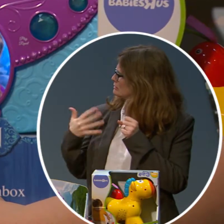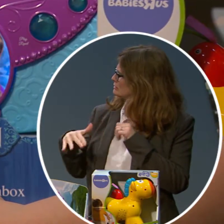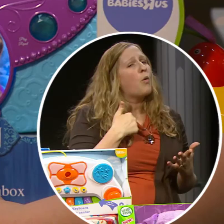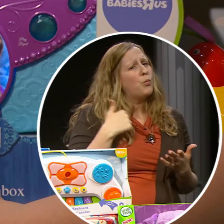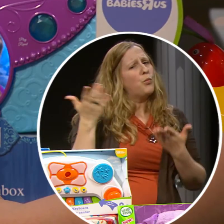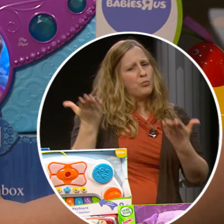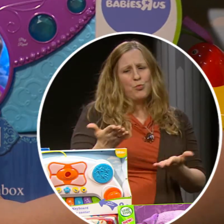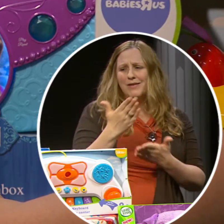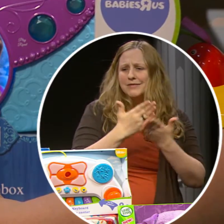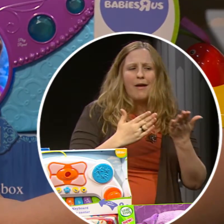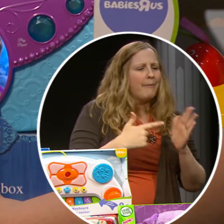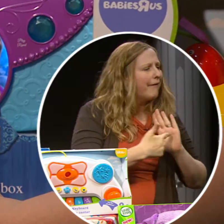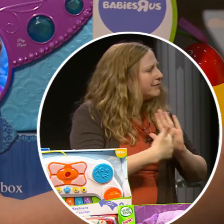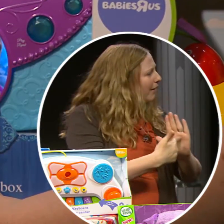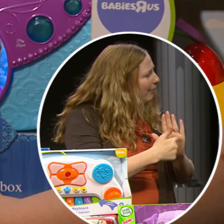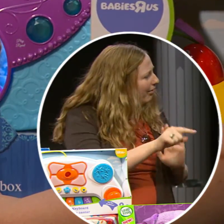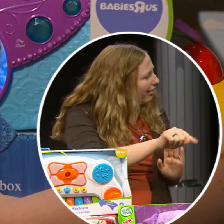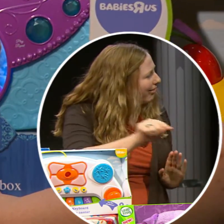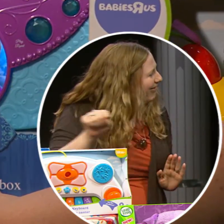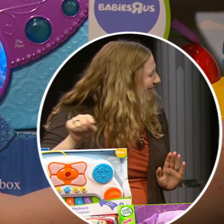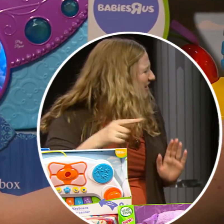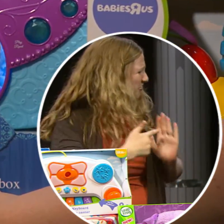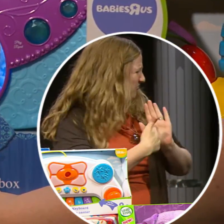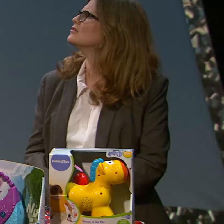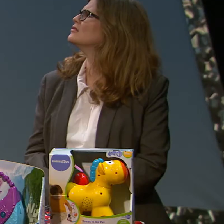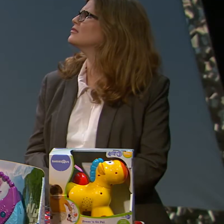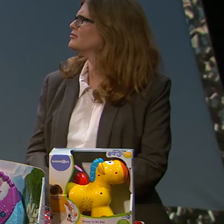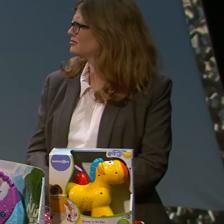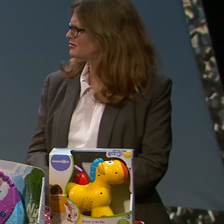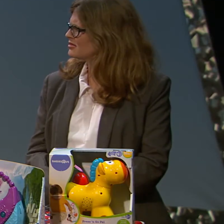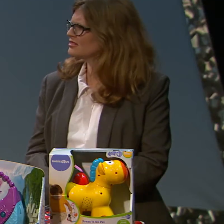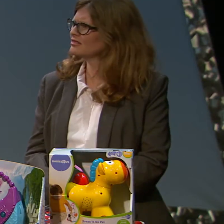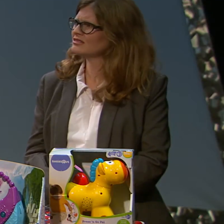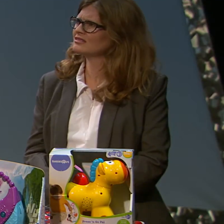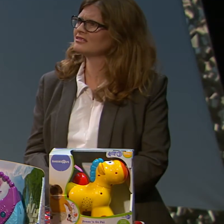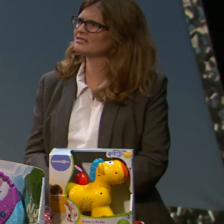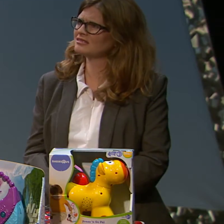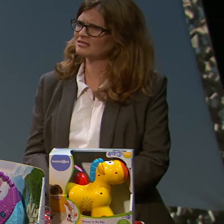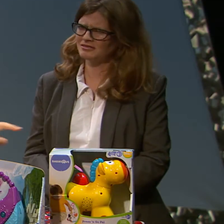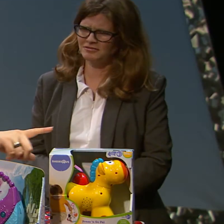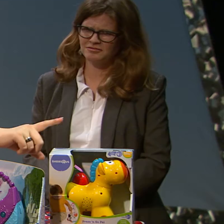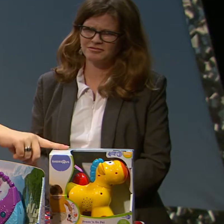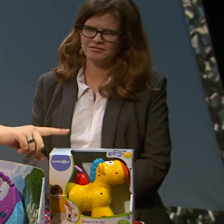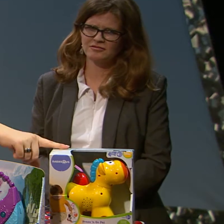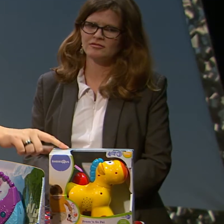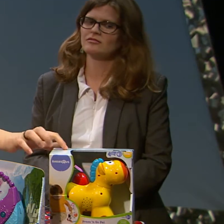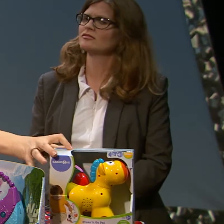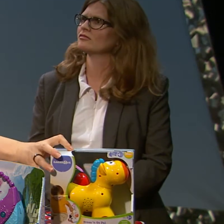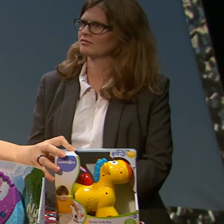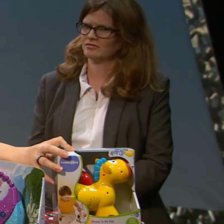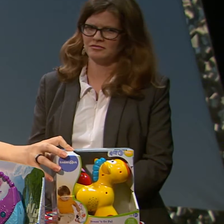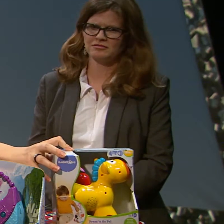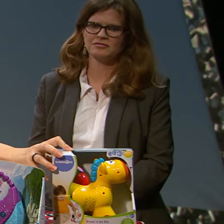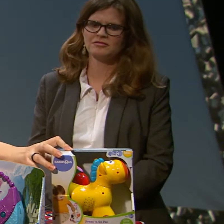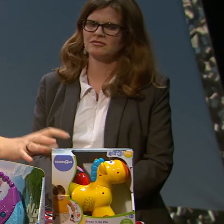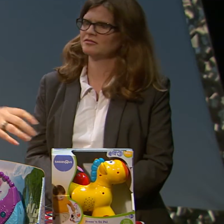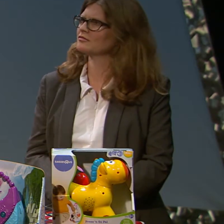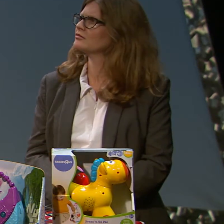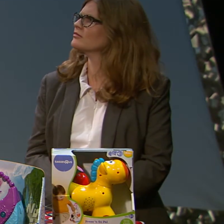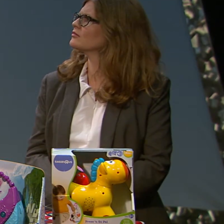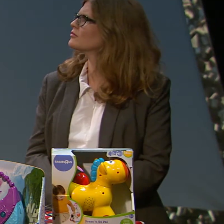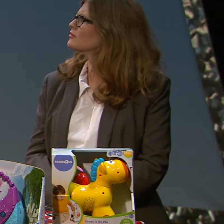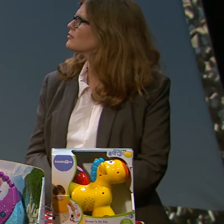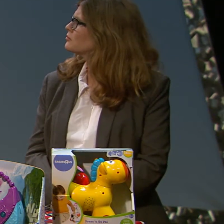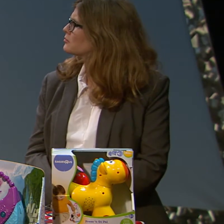Well, we brought a few examples with us. So, like this one… it’s actually a really small toy that’s